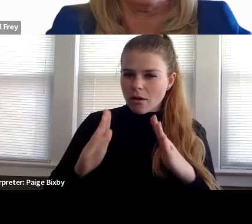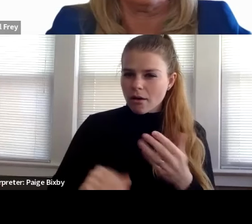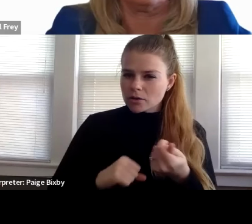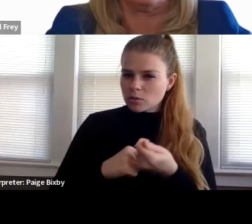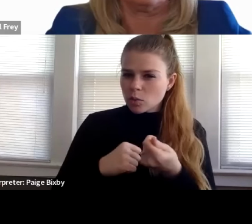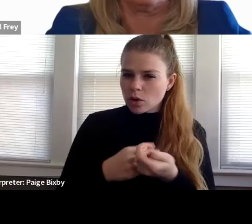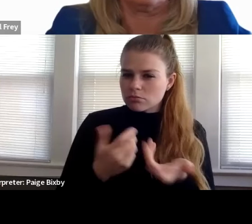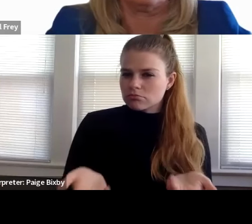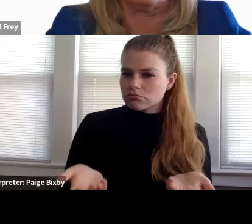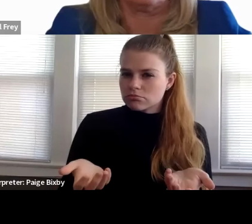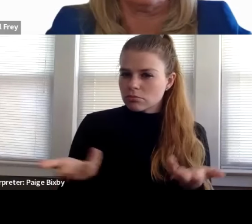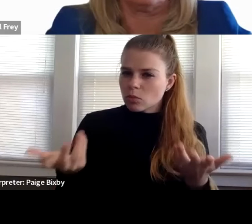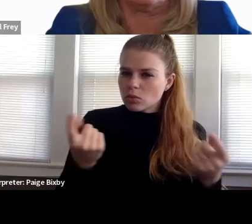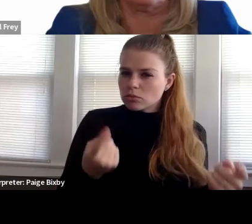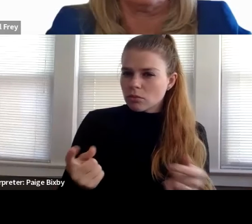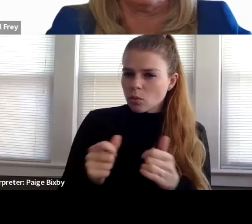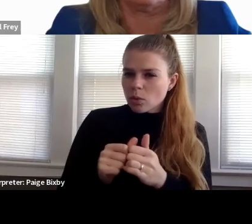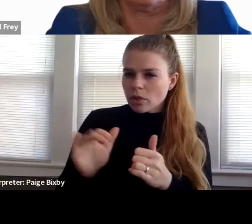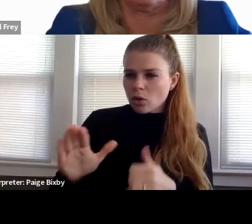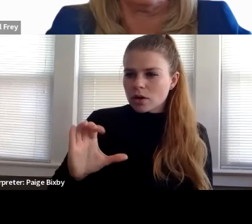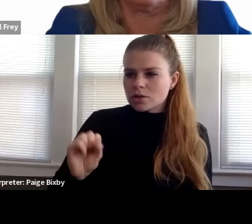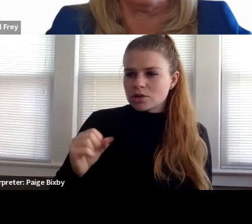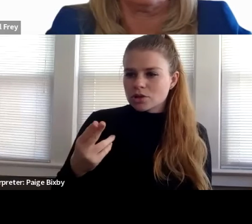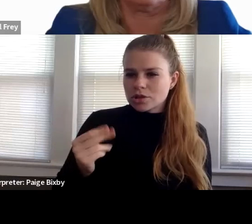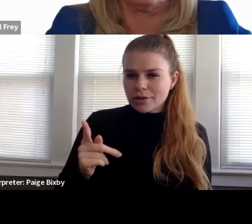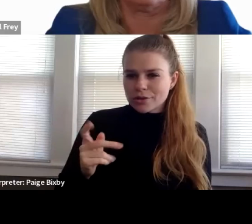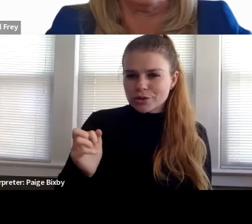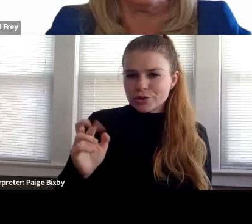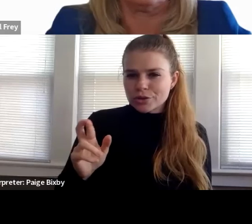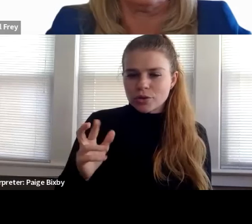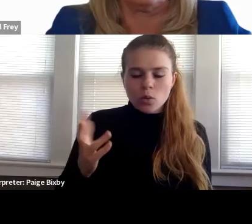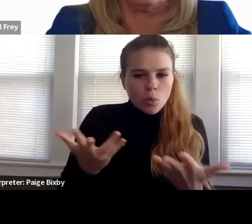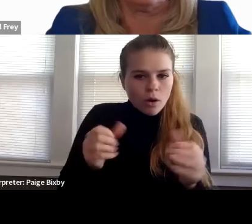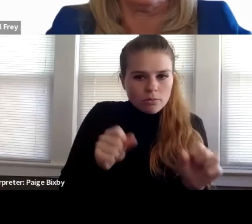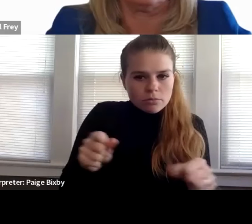What's going on with your shelter? What possibilities do we have for immediate transfer